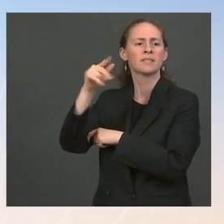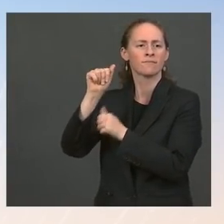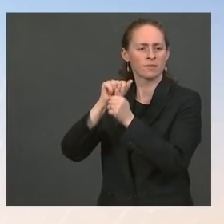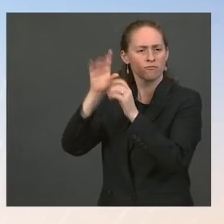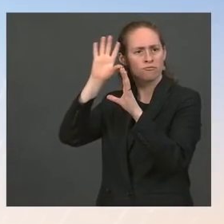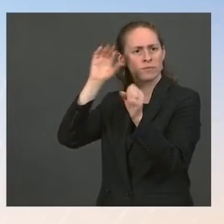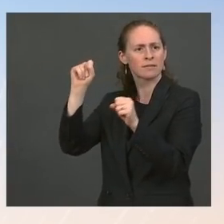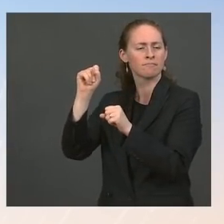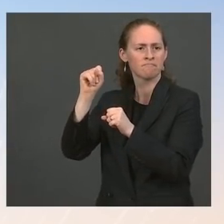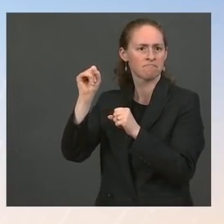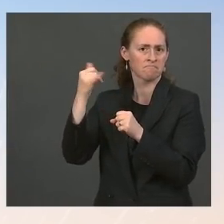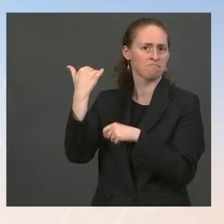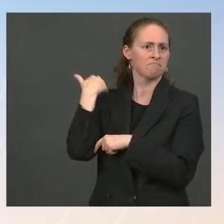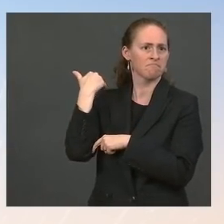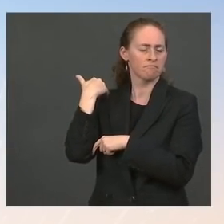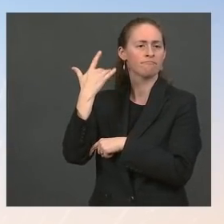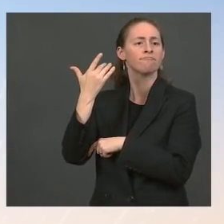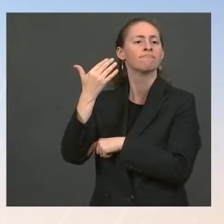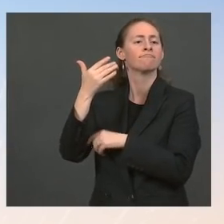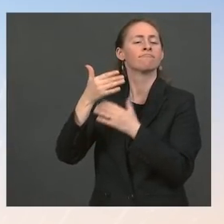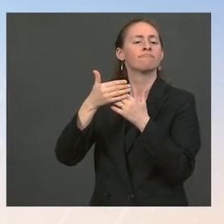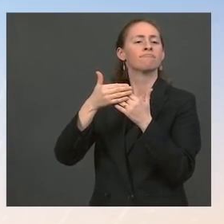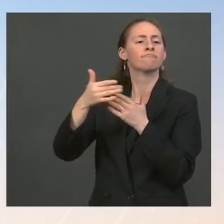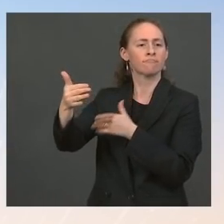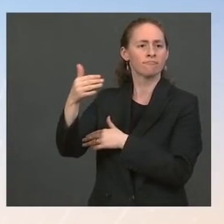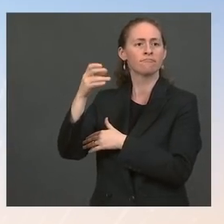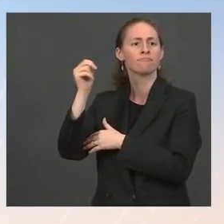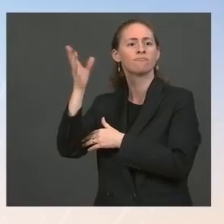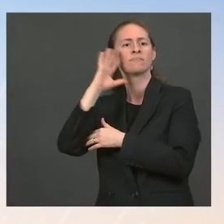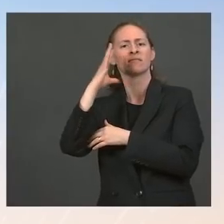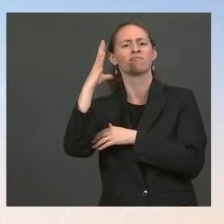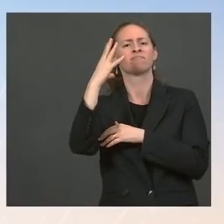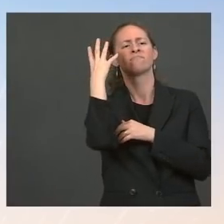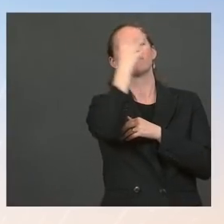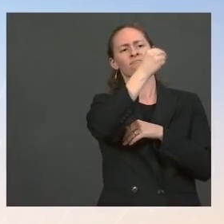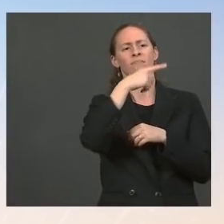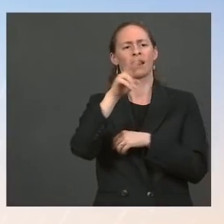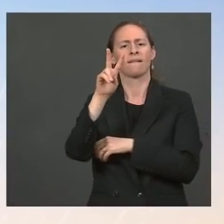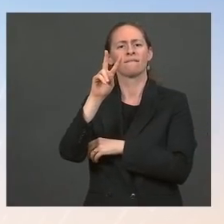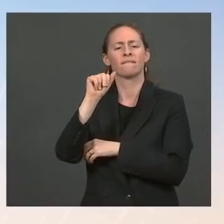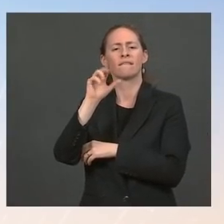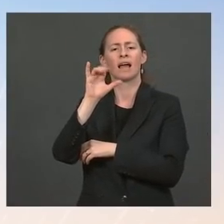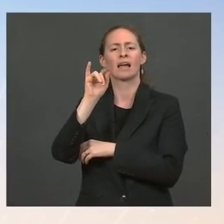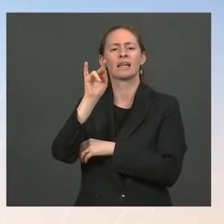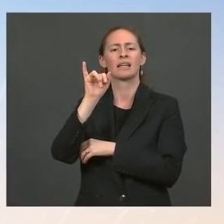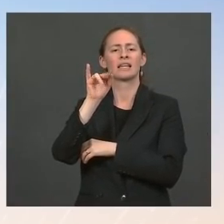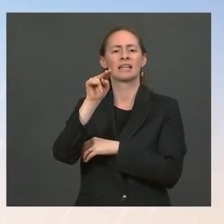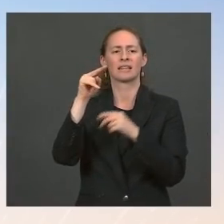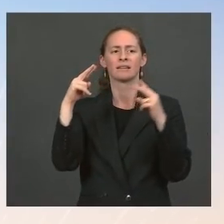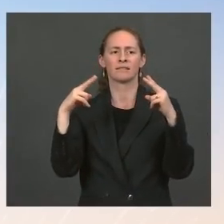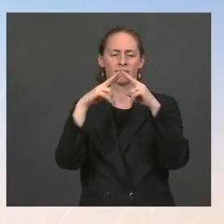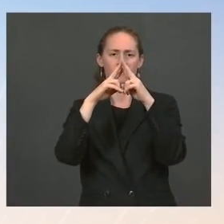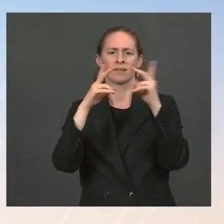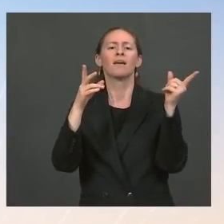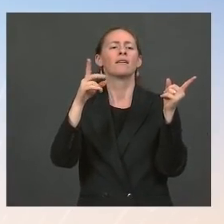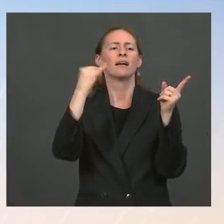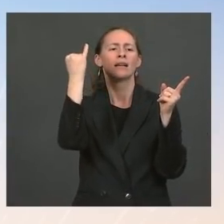can commit to that meeting with the Pope, which is a historic meeting, being public or that the press pool will have access to that?